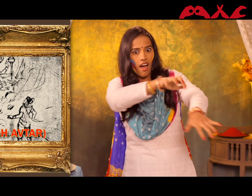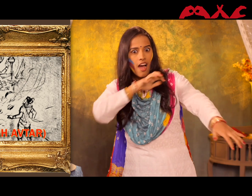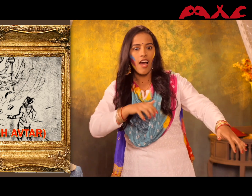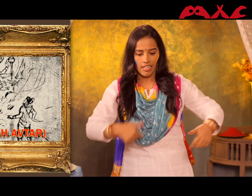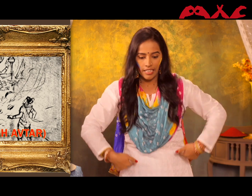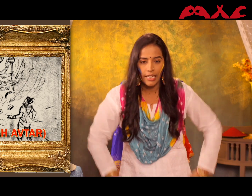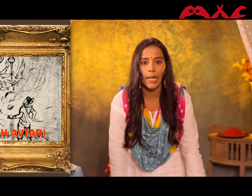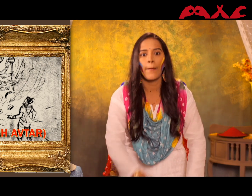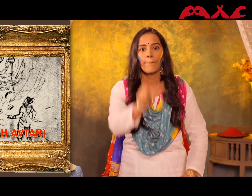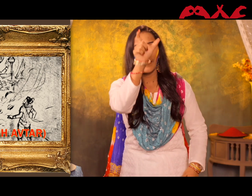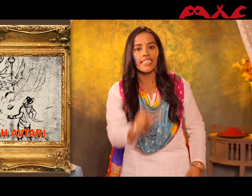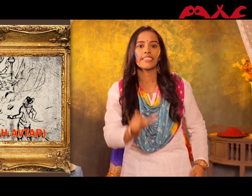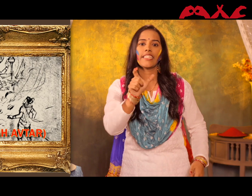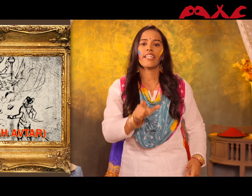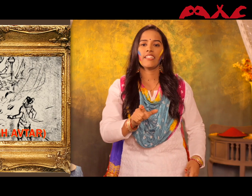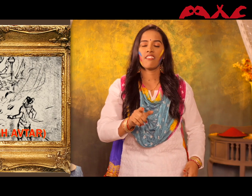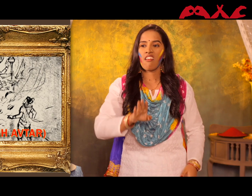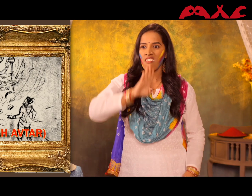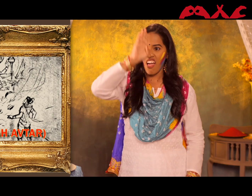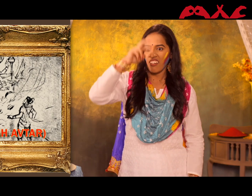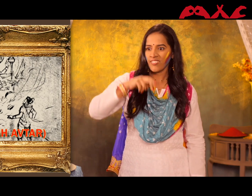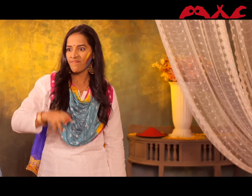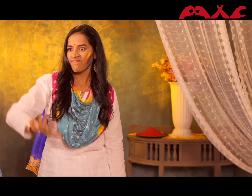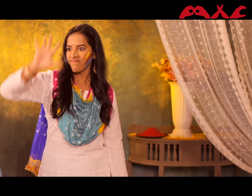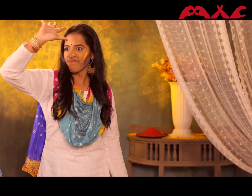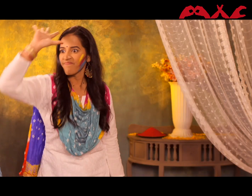He was half human and half lion.